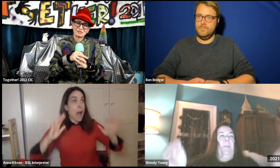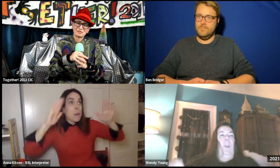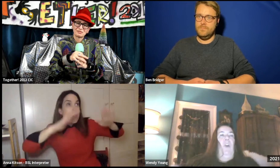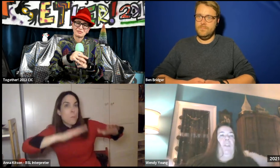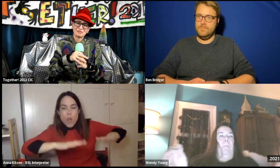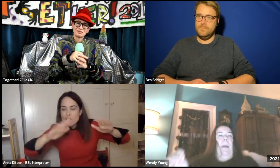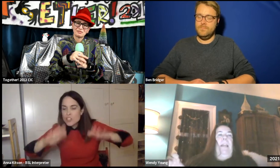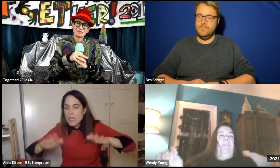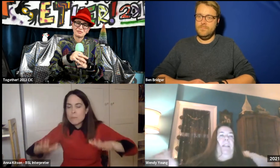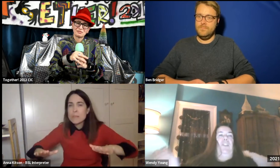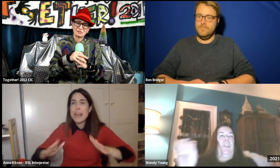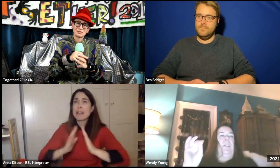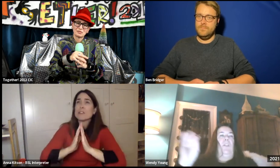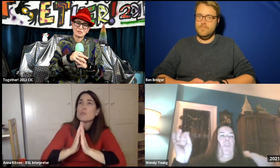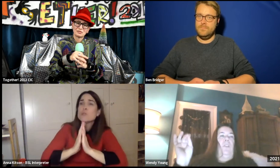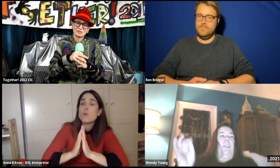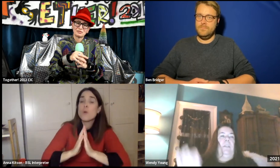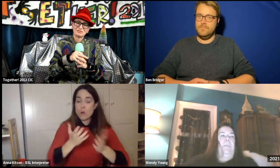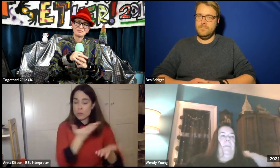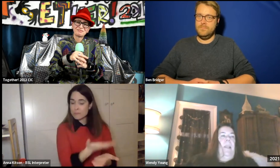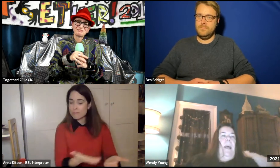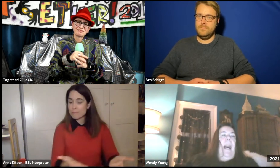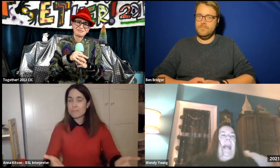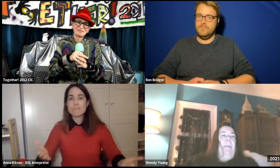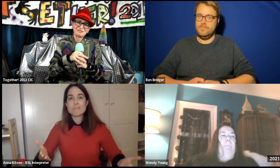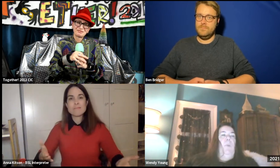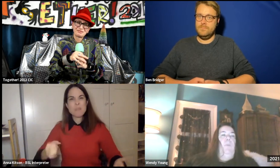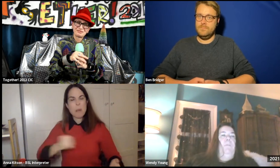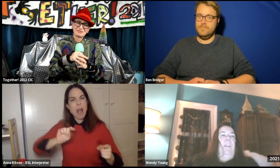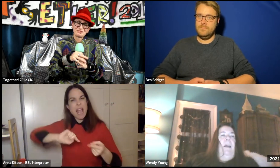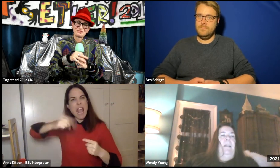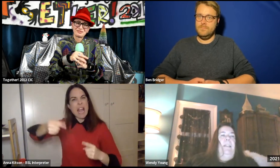blood on my avenger's sword, I'm moon